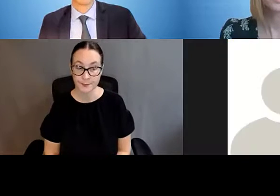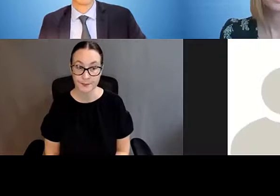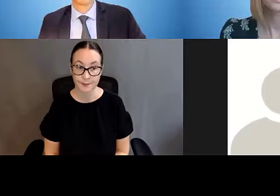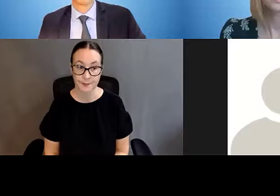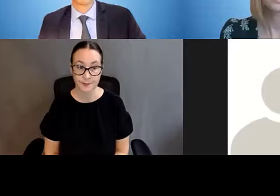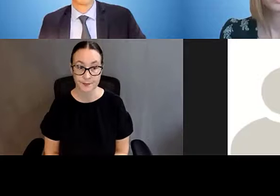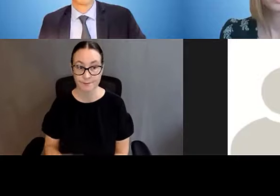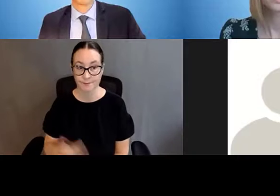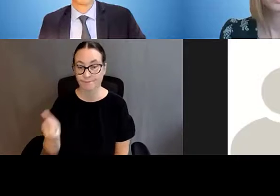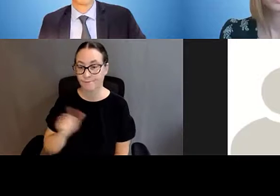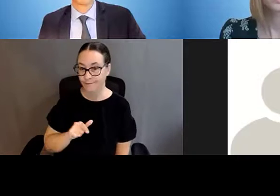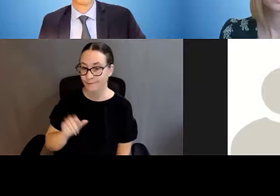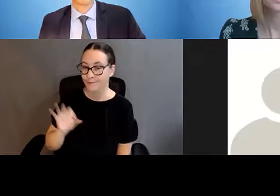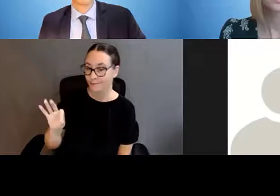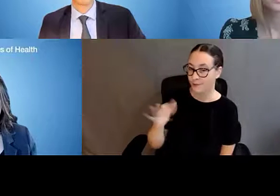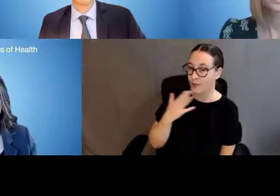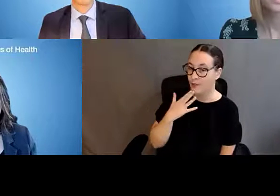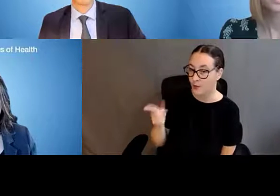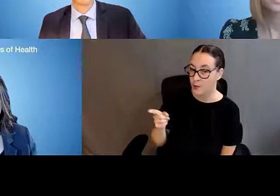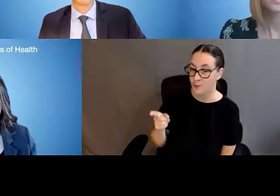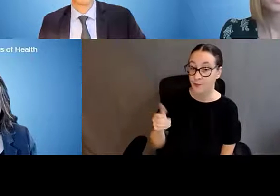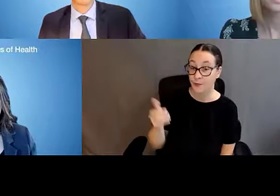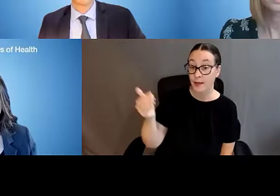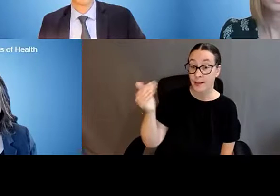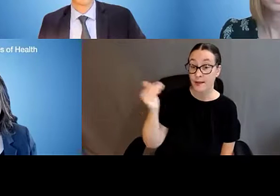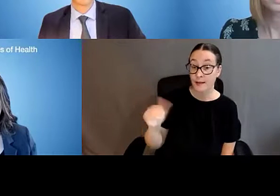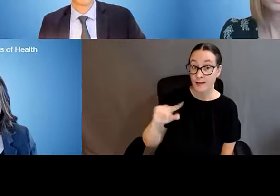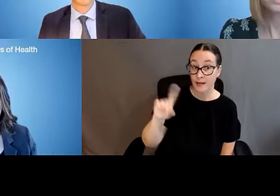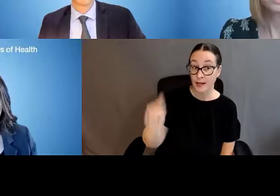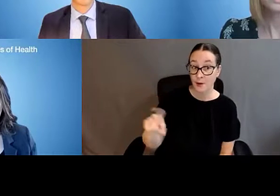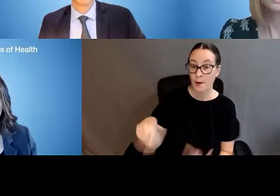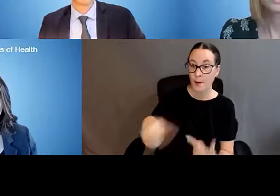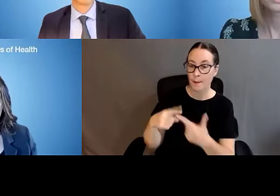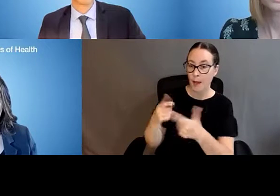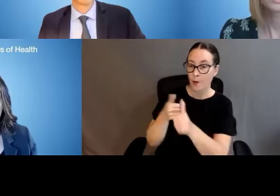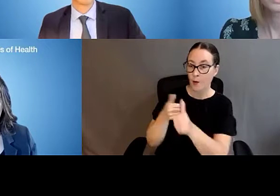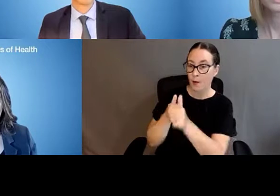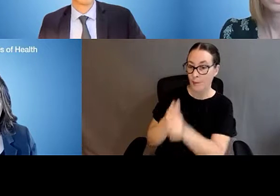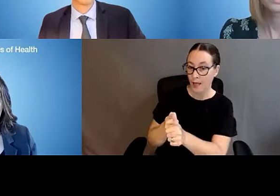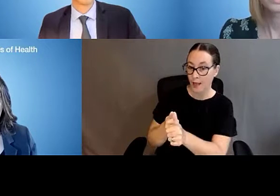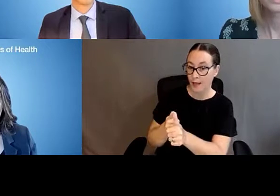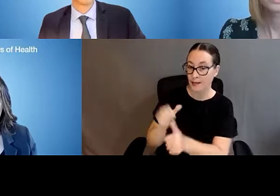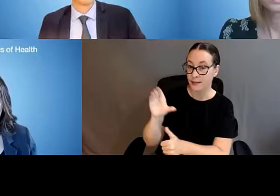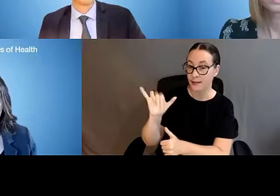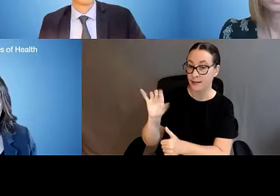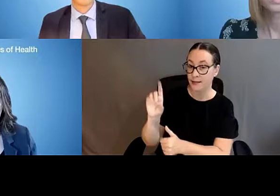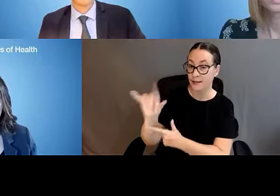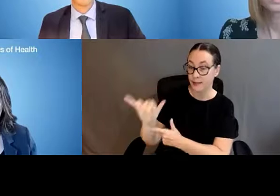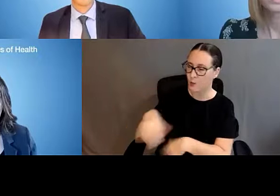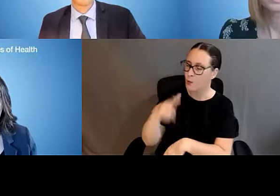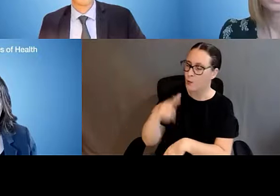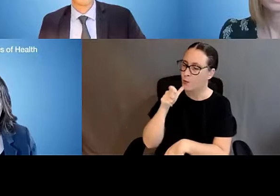Elyse Sullivan: Great. Thank you. Next question sort of about compliance. Cindy, who is responsible for confirming